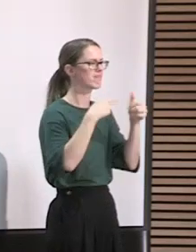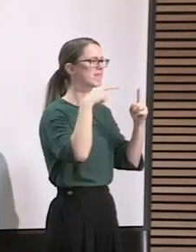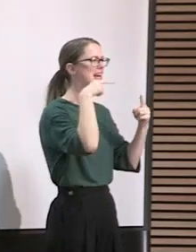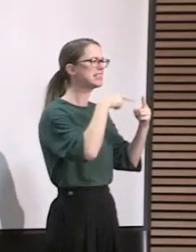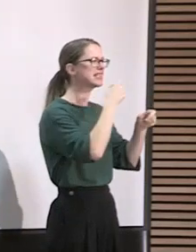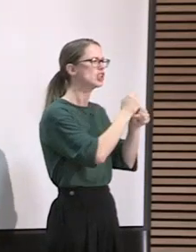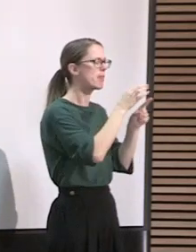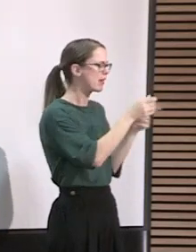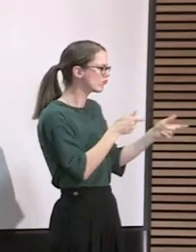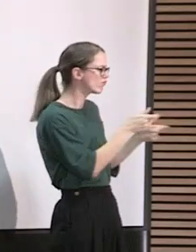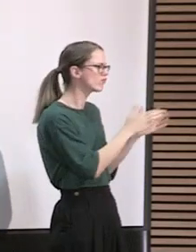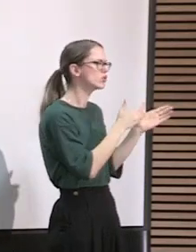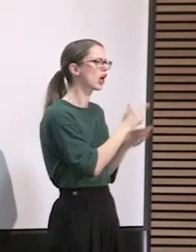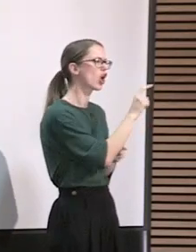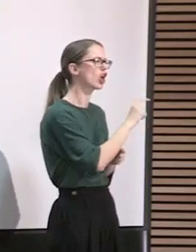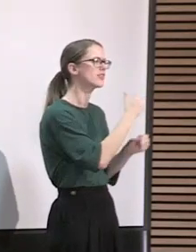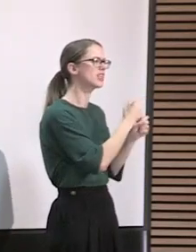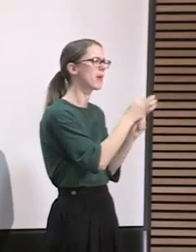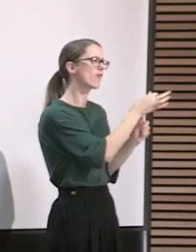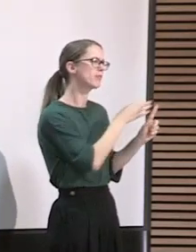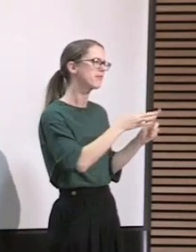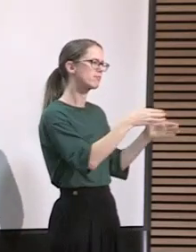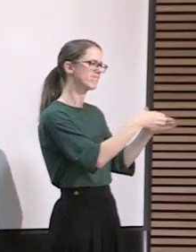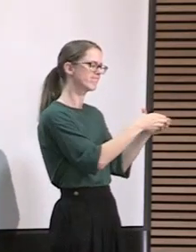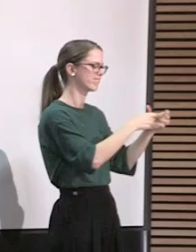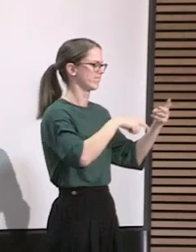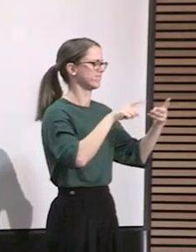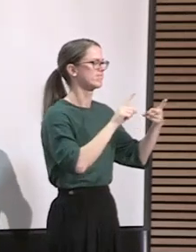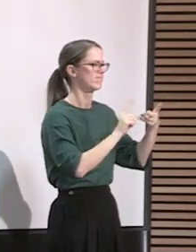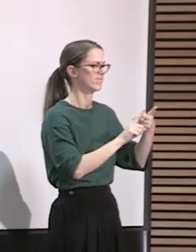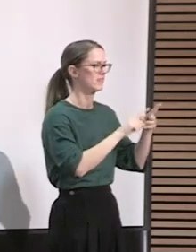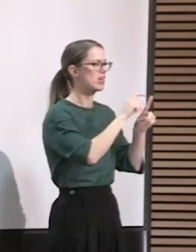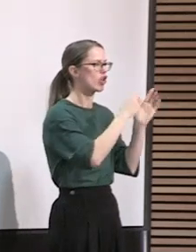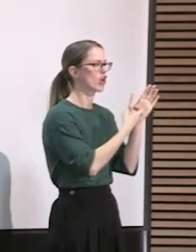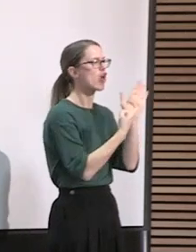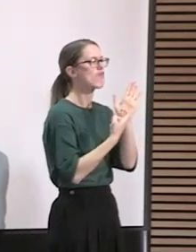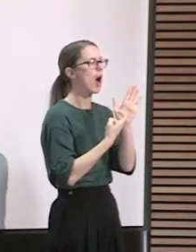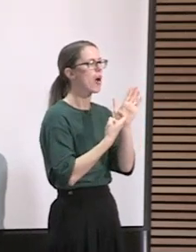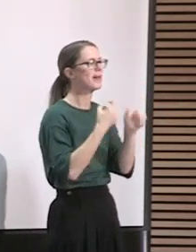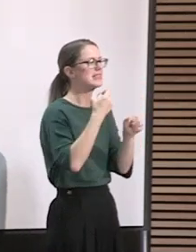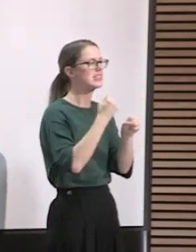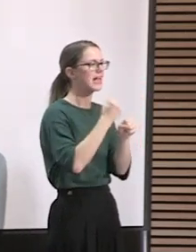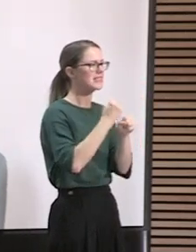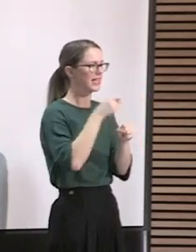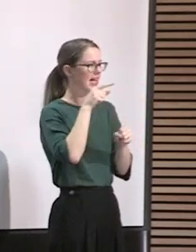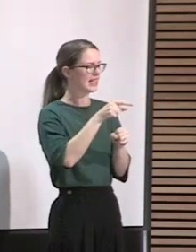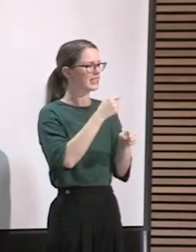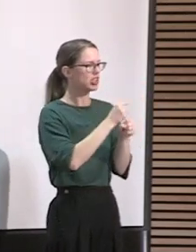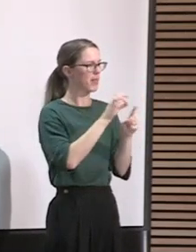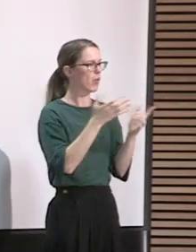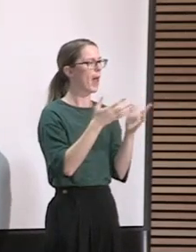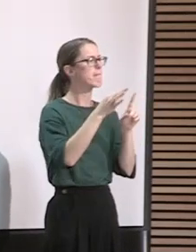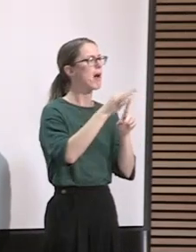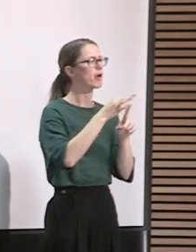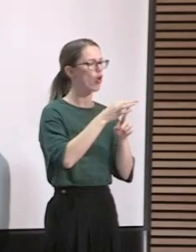members. They are Dr Api